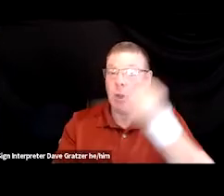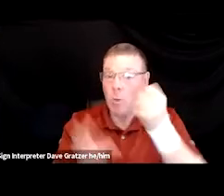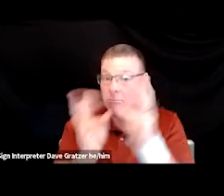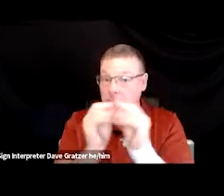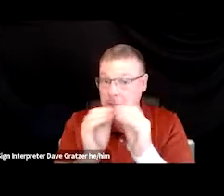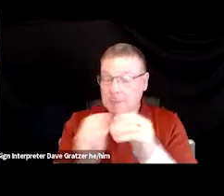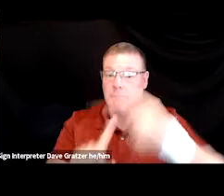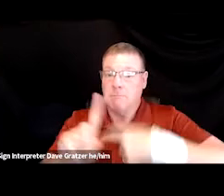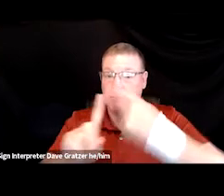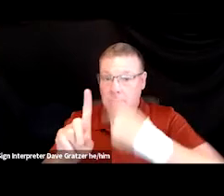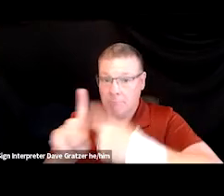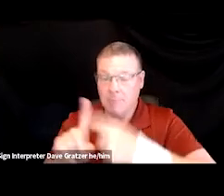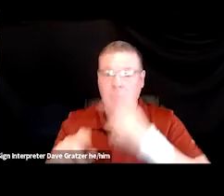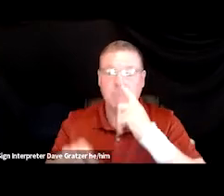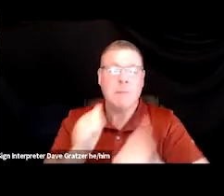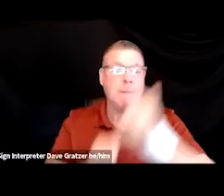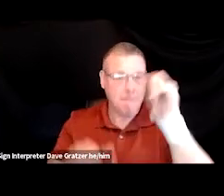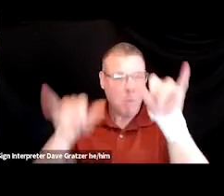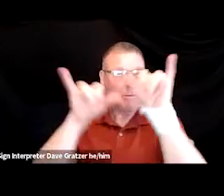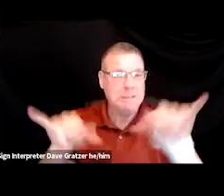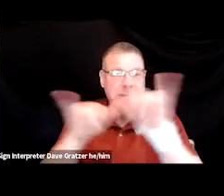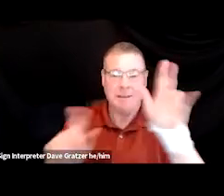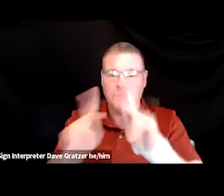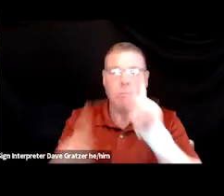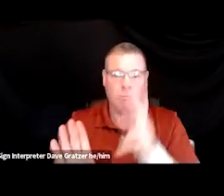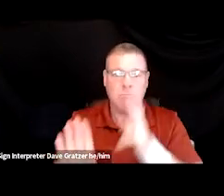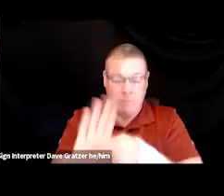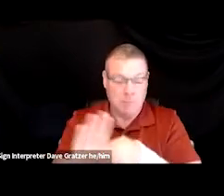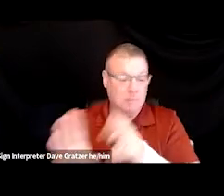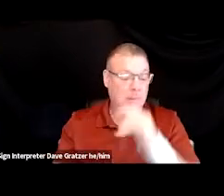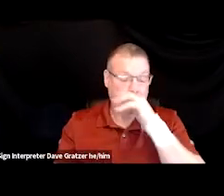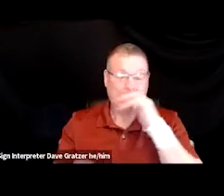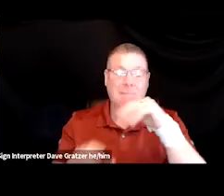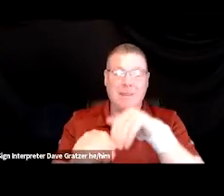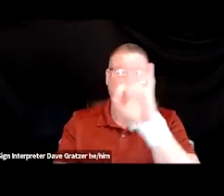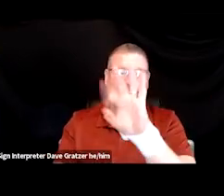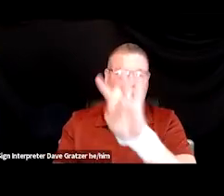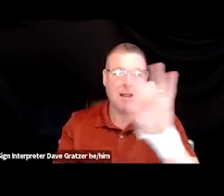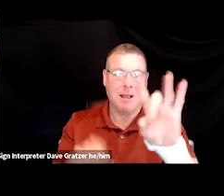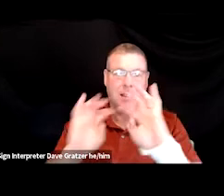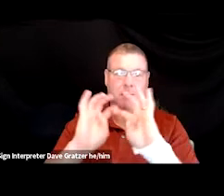monthly meetings with most of the same stakeholders that participated in the 988 Coalition.